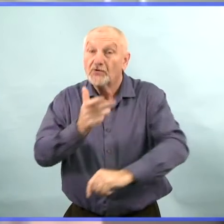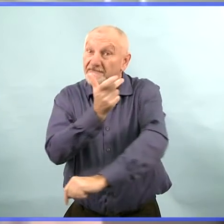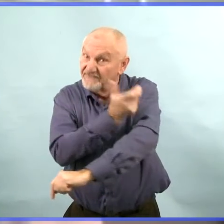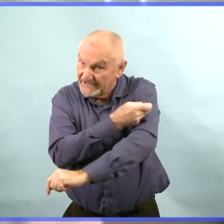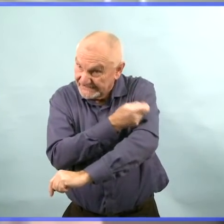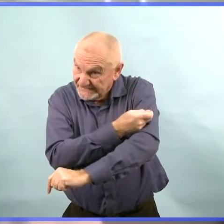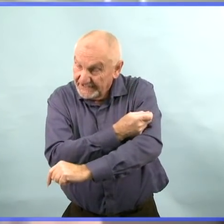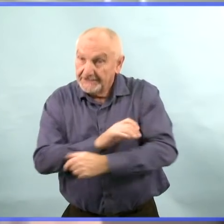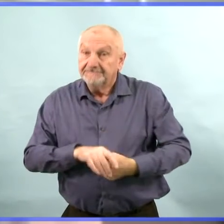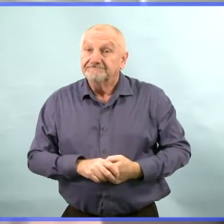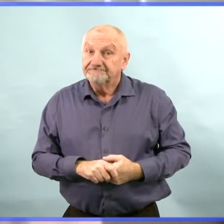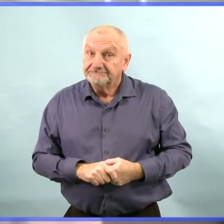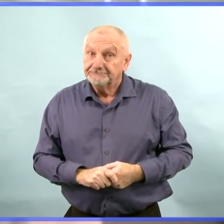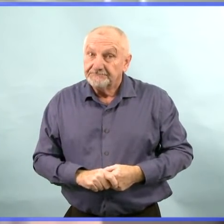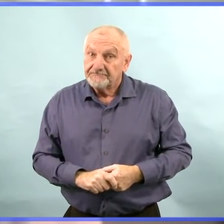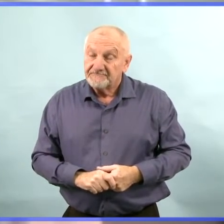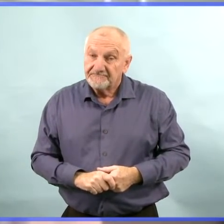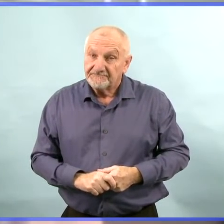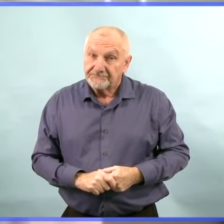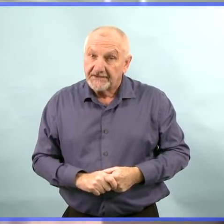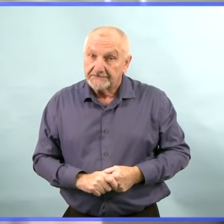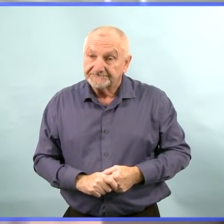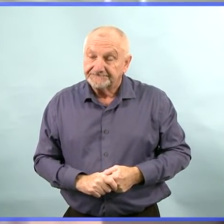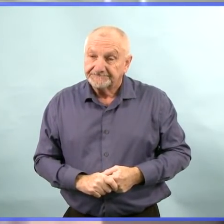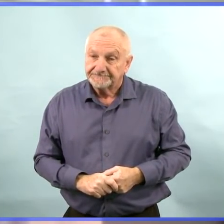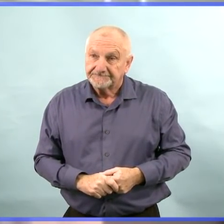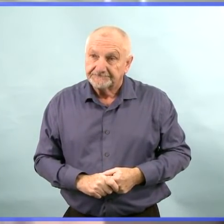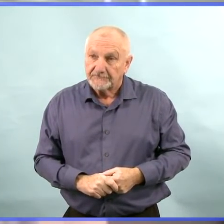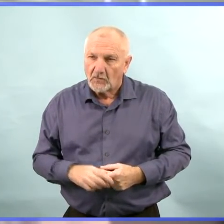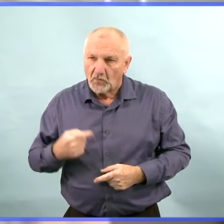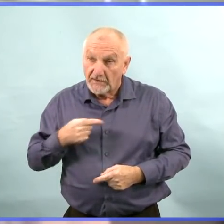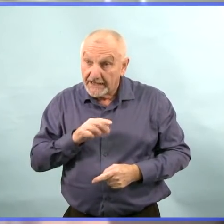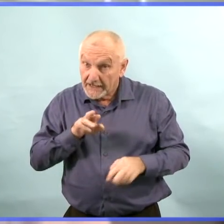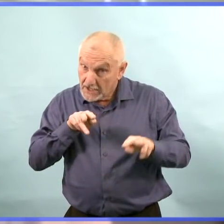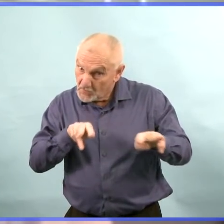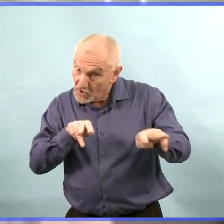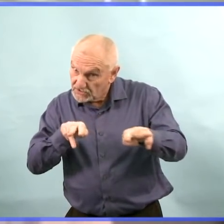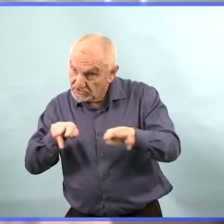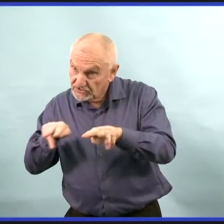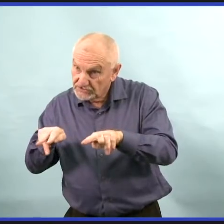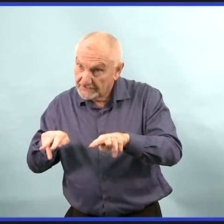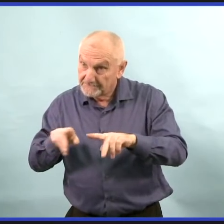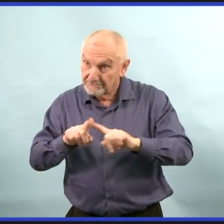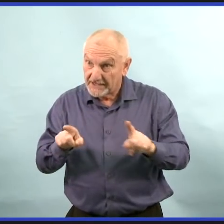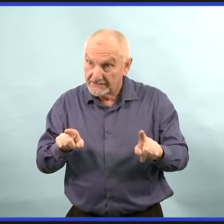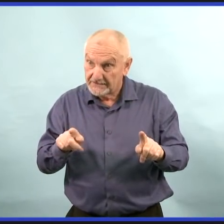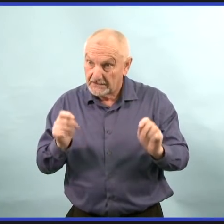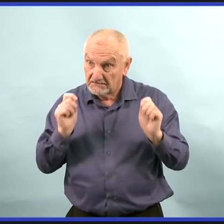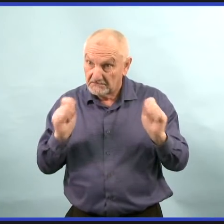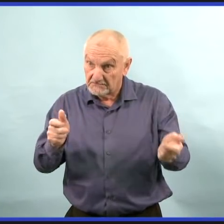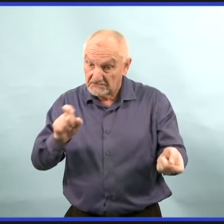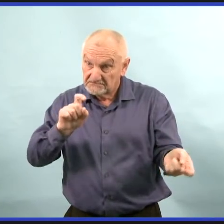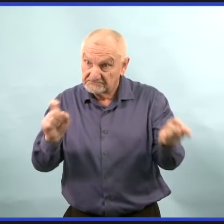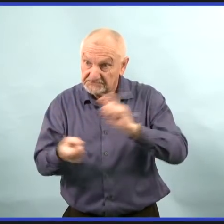following following things but we don't have any imminent plans of order change and i notice within